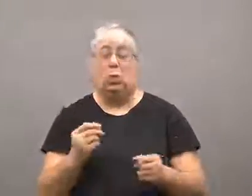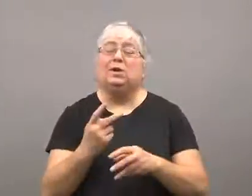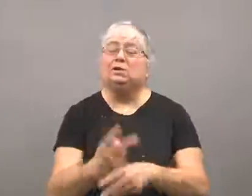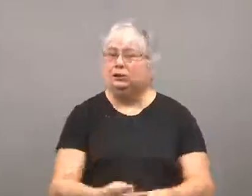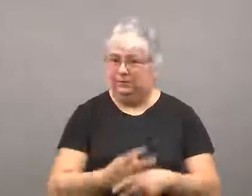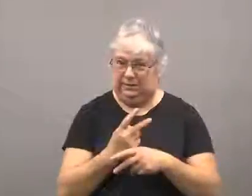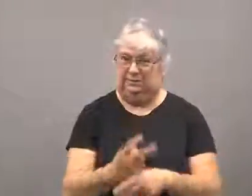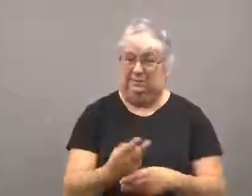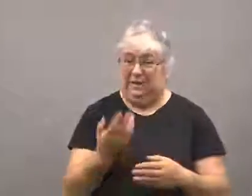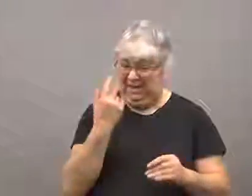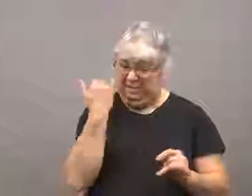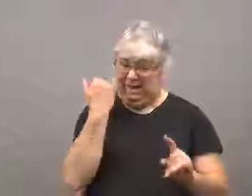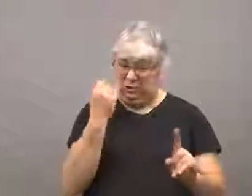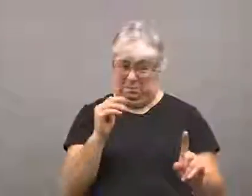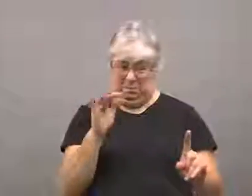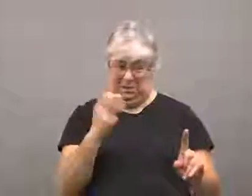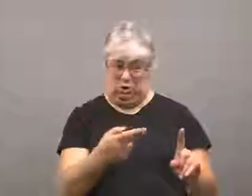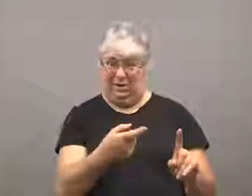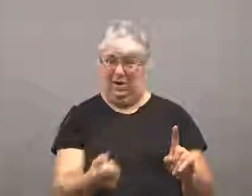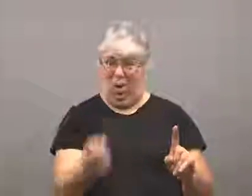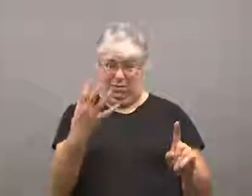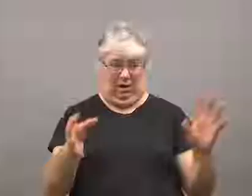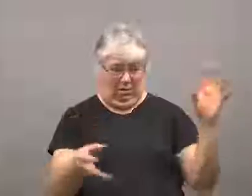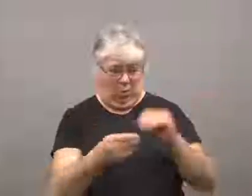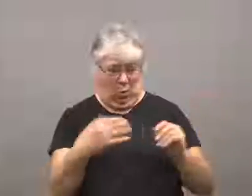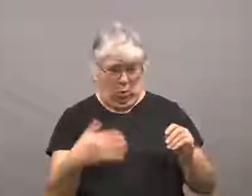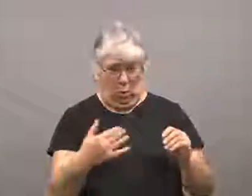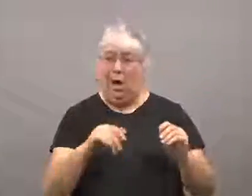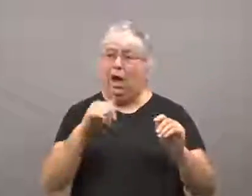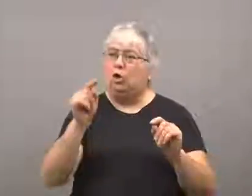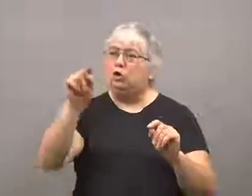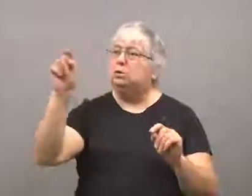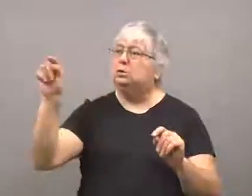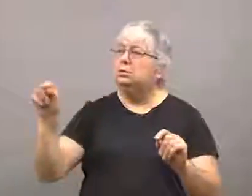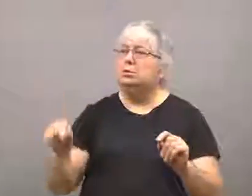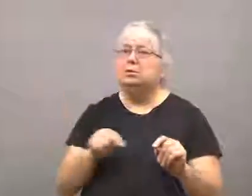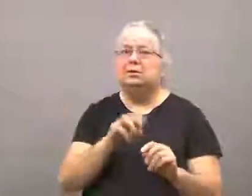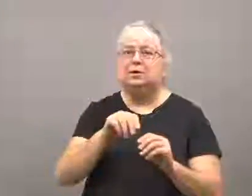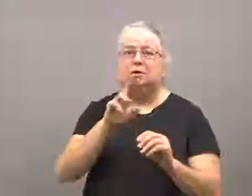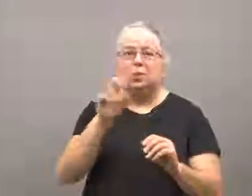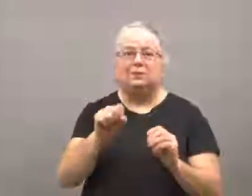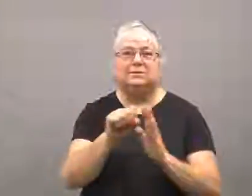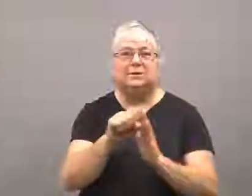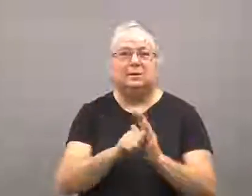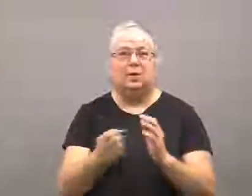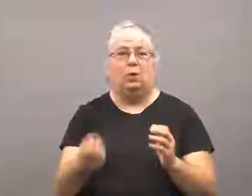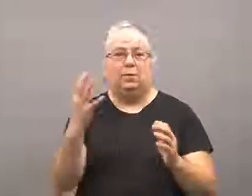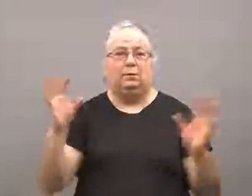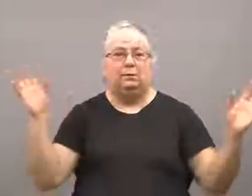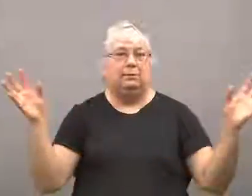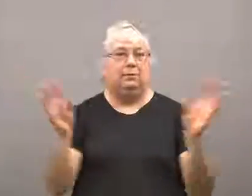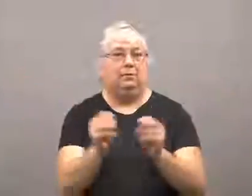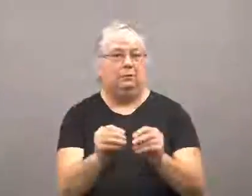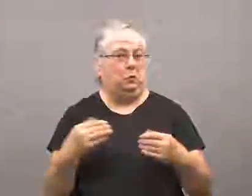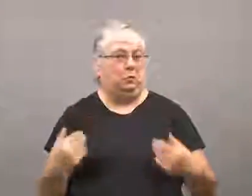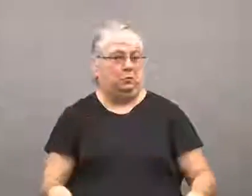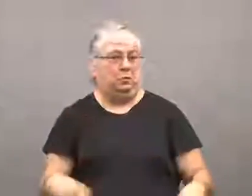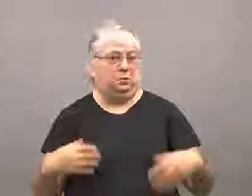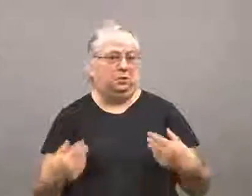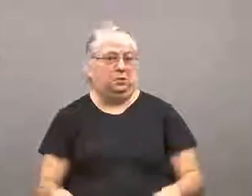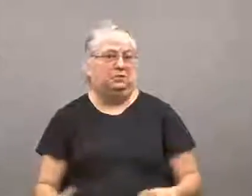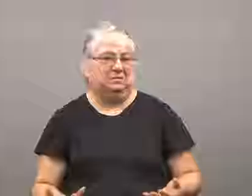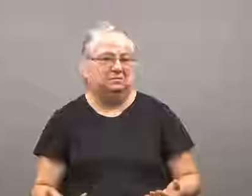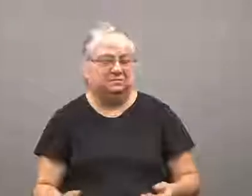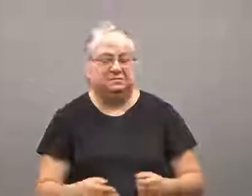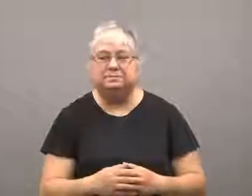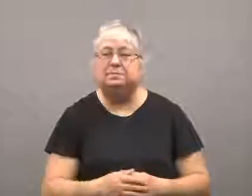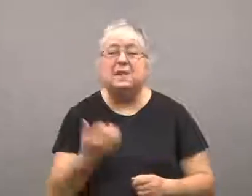So be careful. Those numbers were just Michigan. There are more in other states.